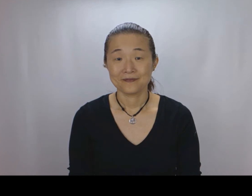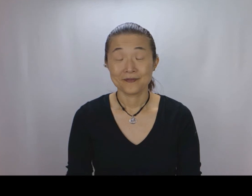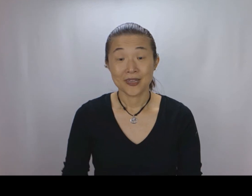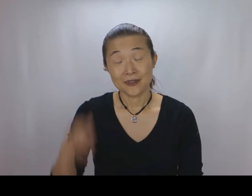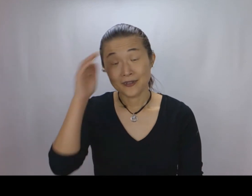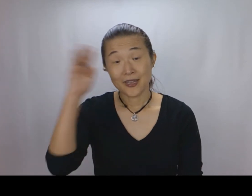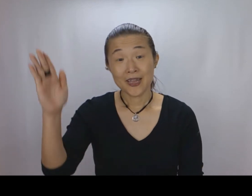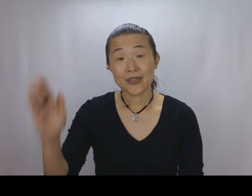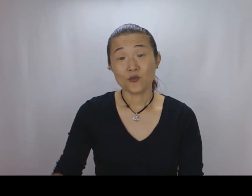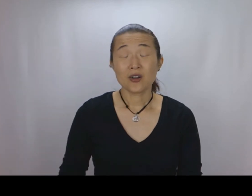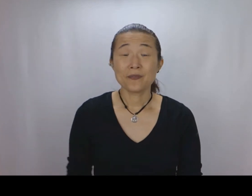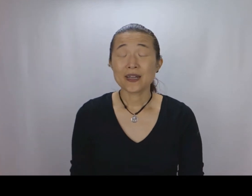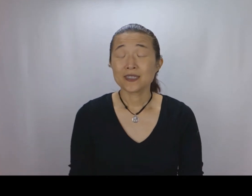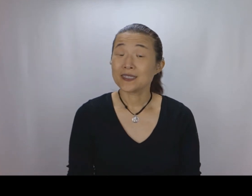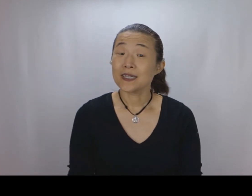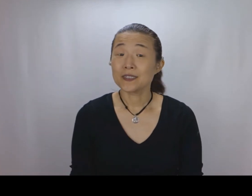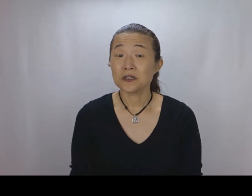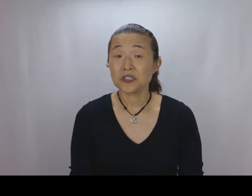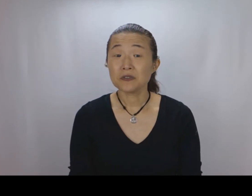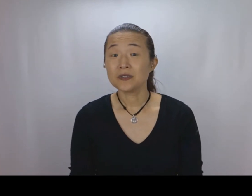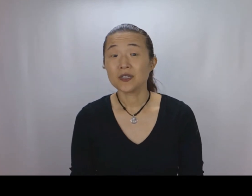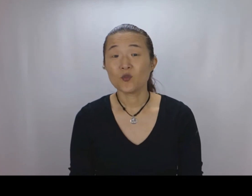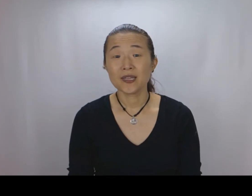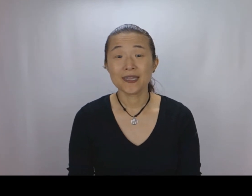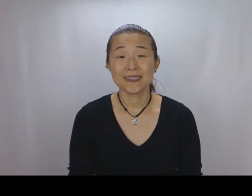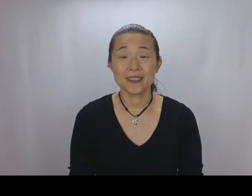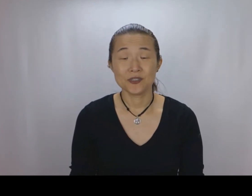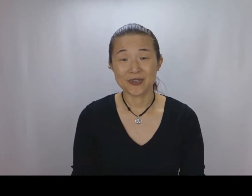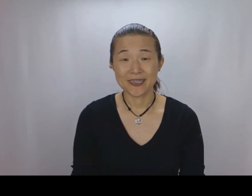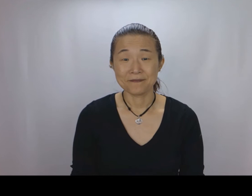Hey and welcome back to Signing Social Unit 1 Lesson 3.